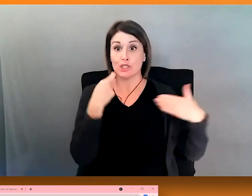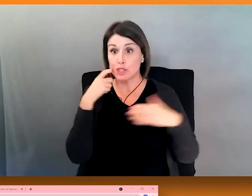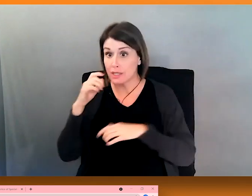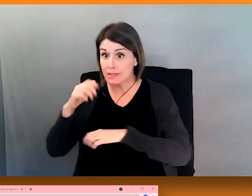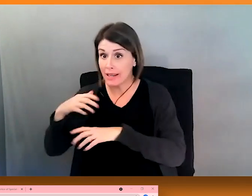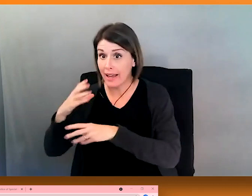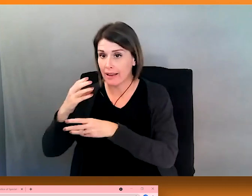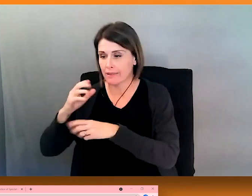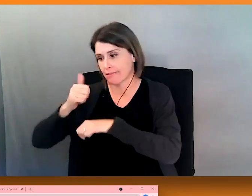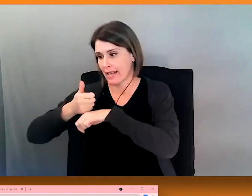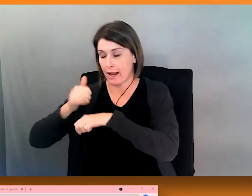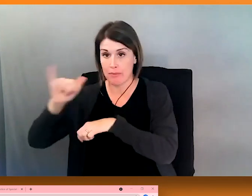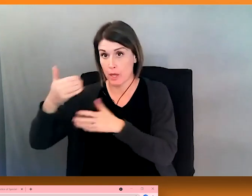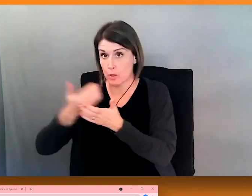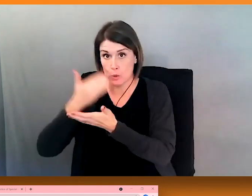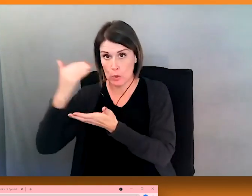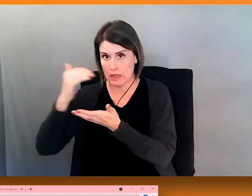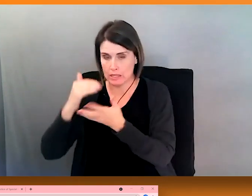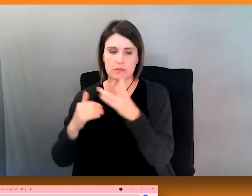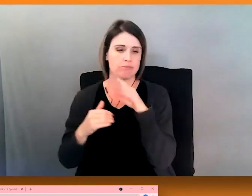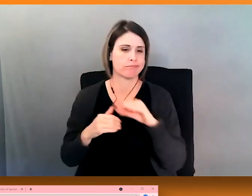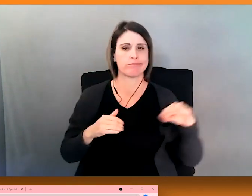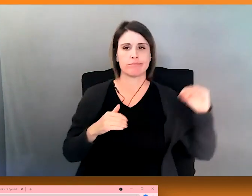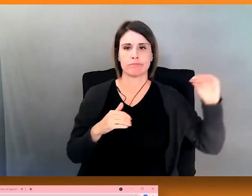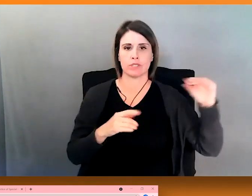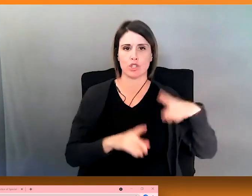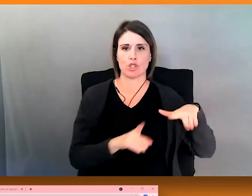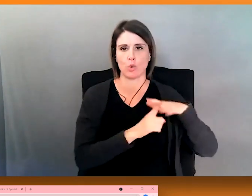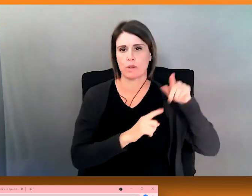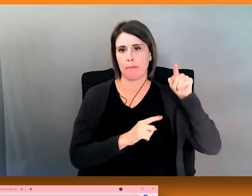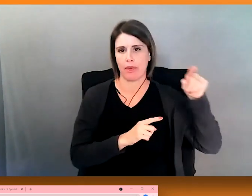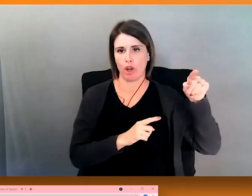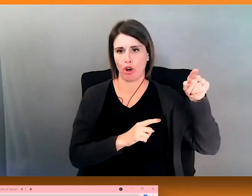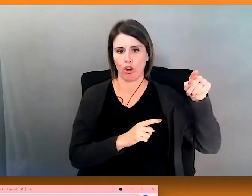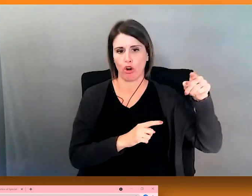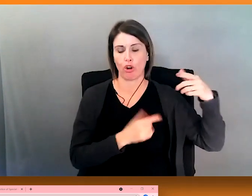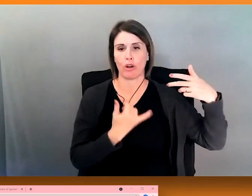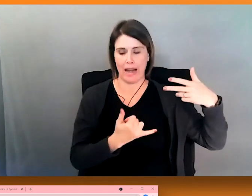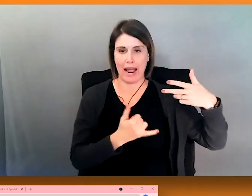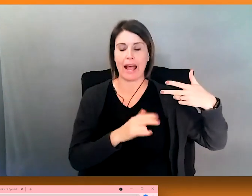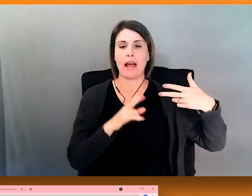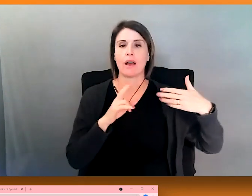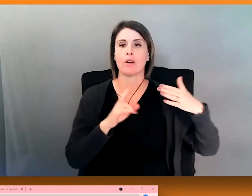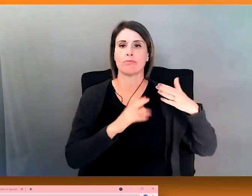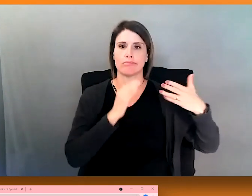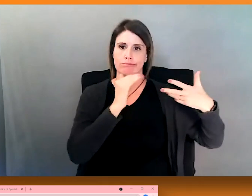how you'll see your list building